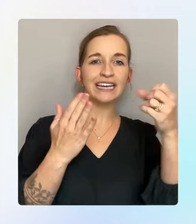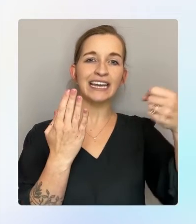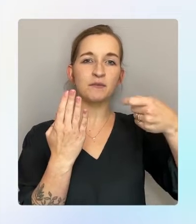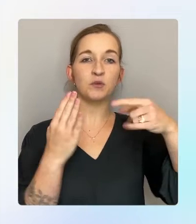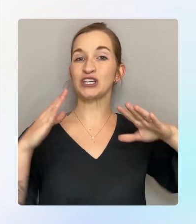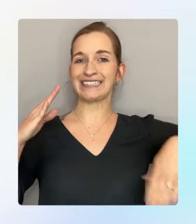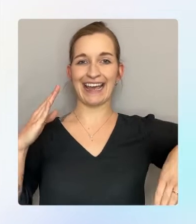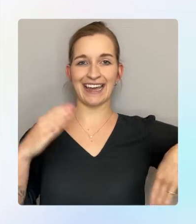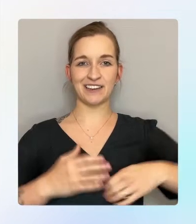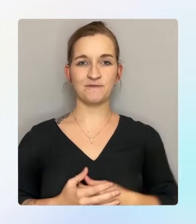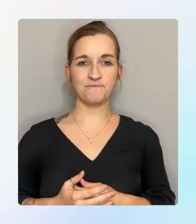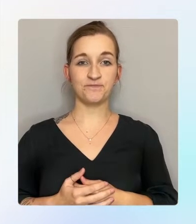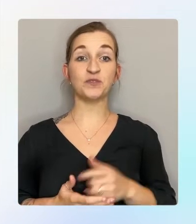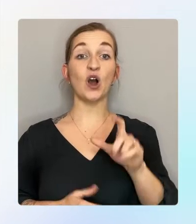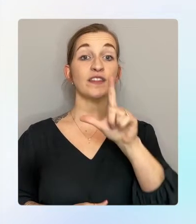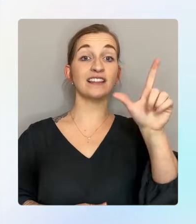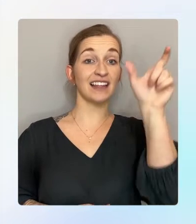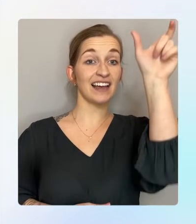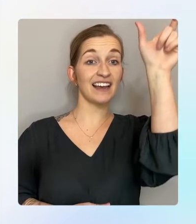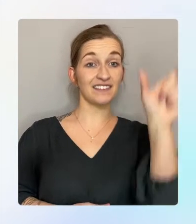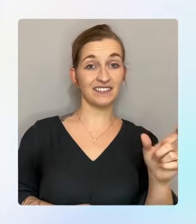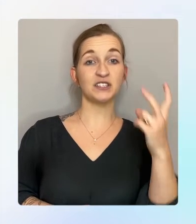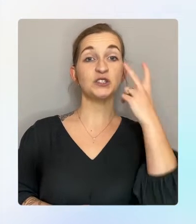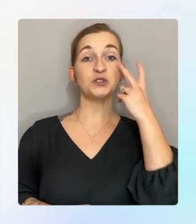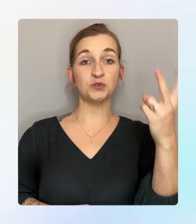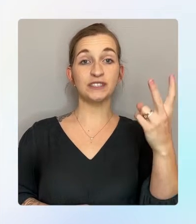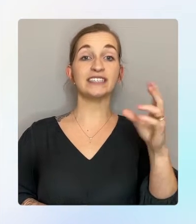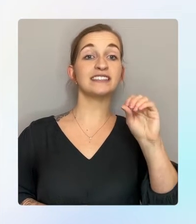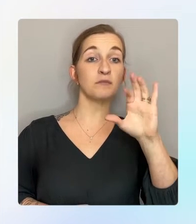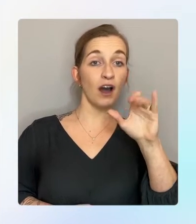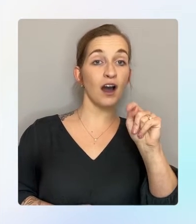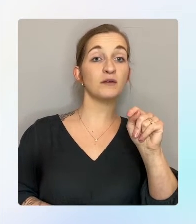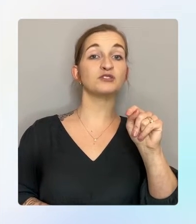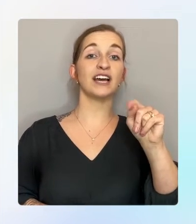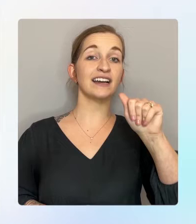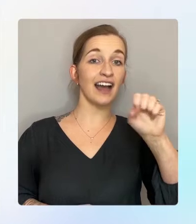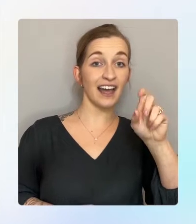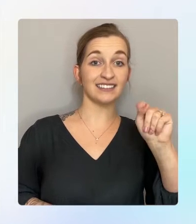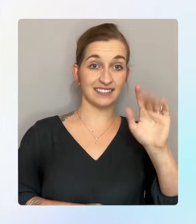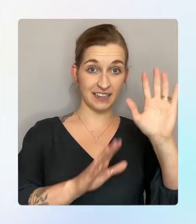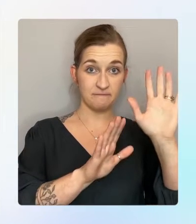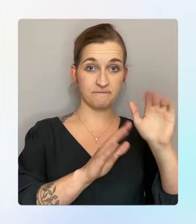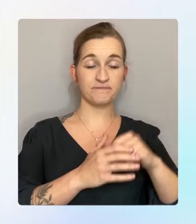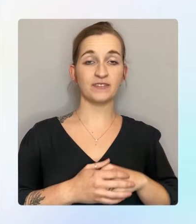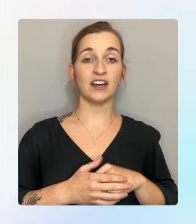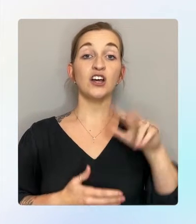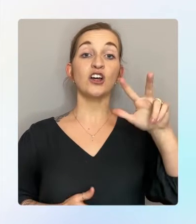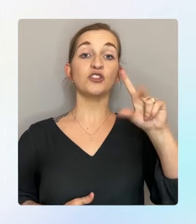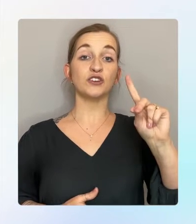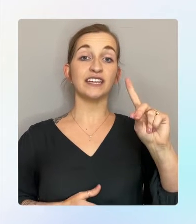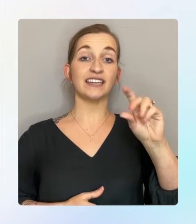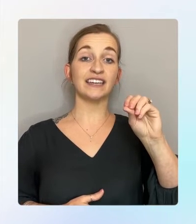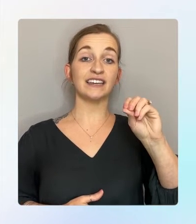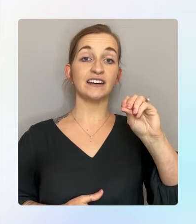On the left, you can see some scene objects and assets. The 3D objects are assets that we have instantiated